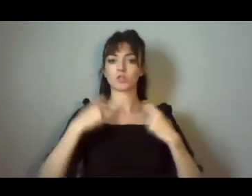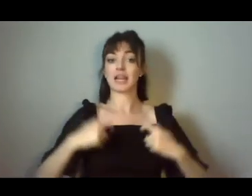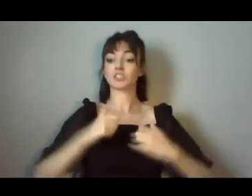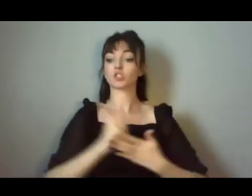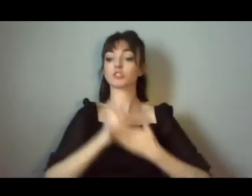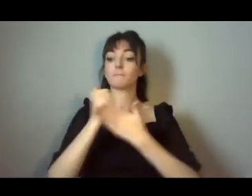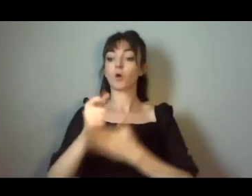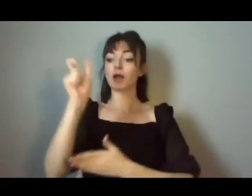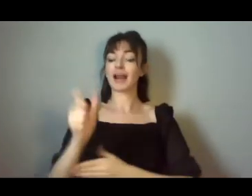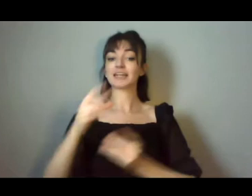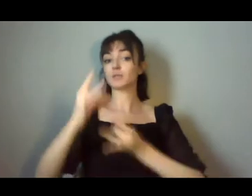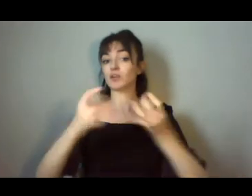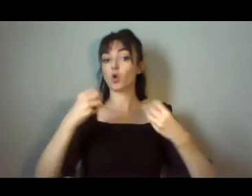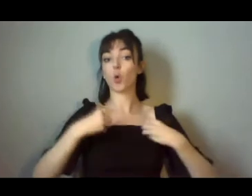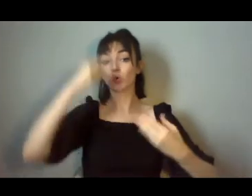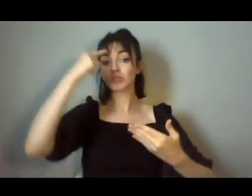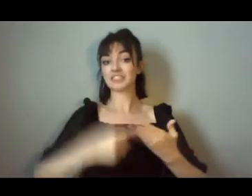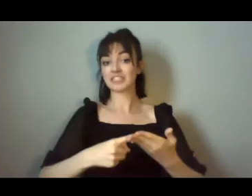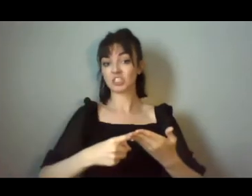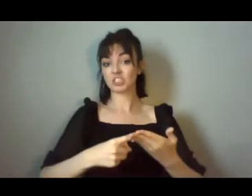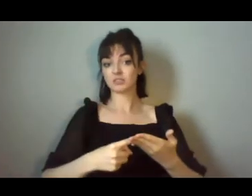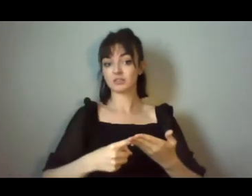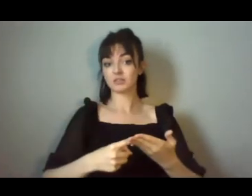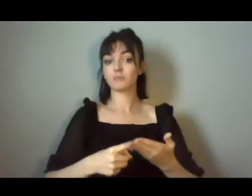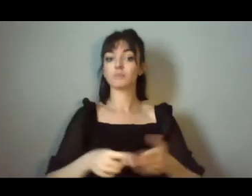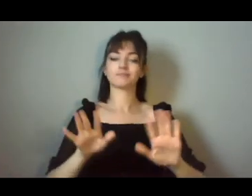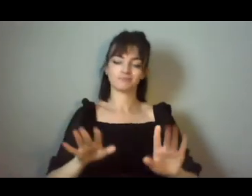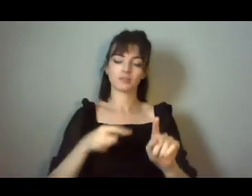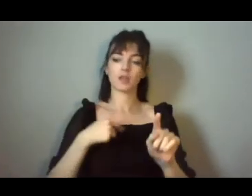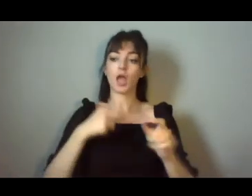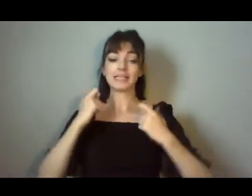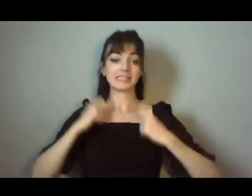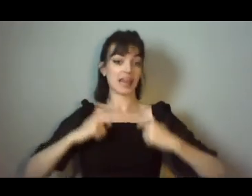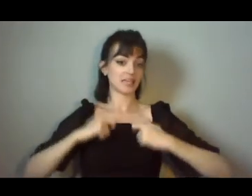to the extent that they can, although having said that, solicitors are not actually specified